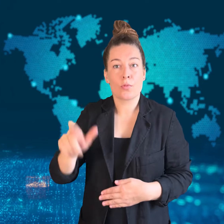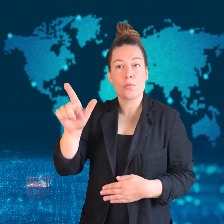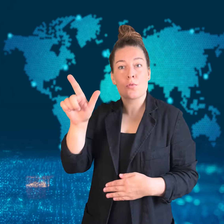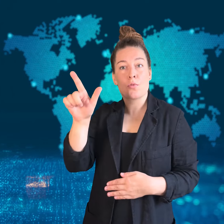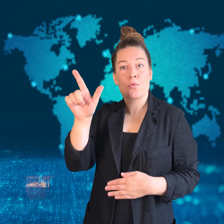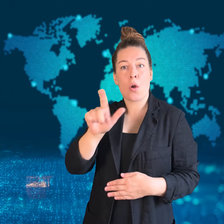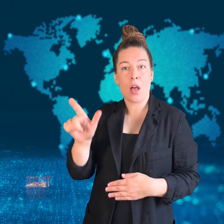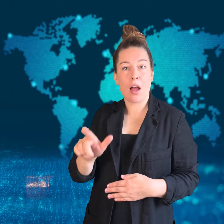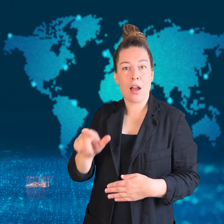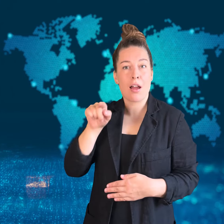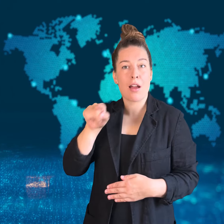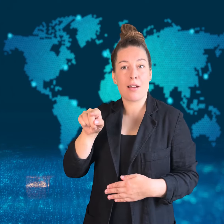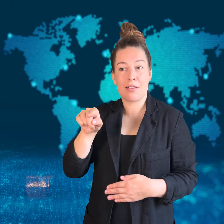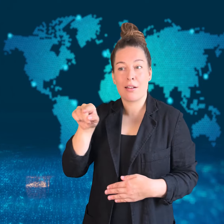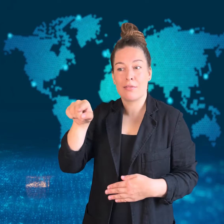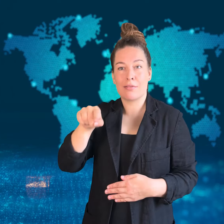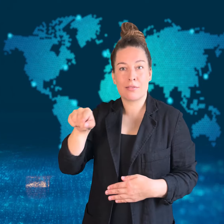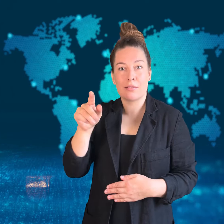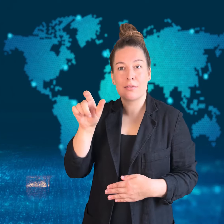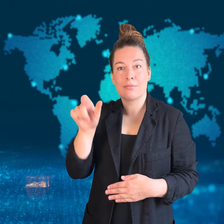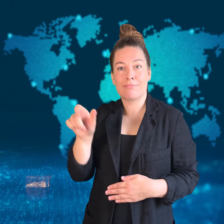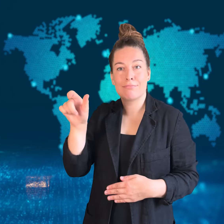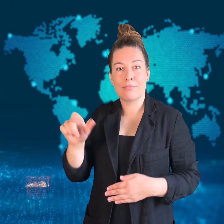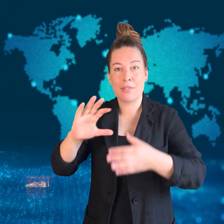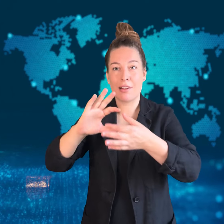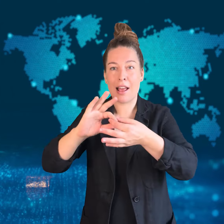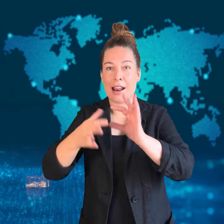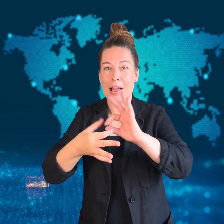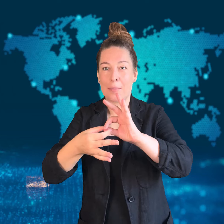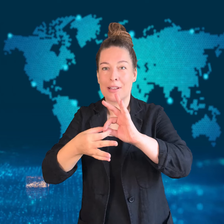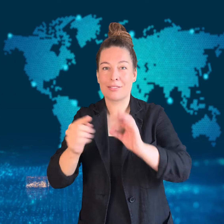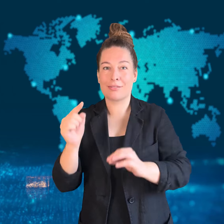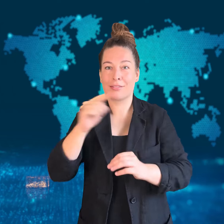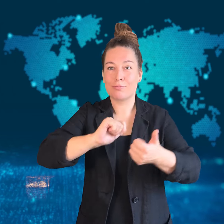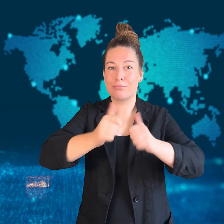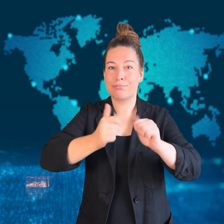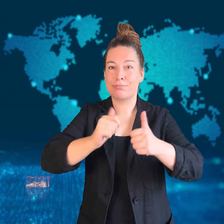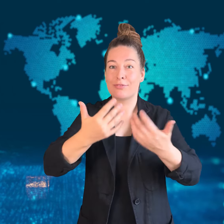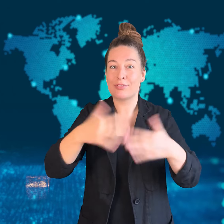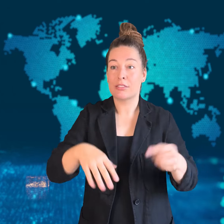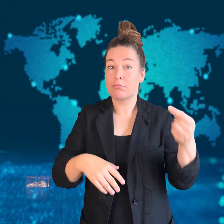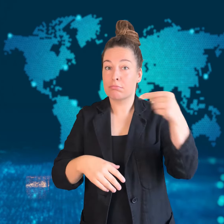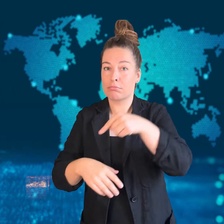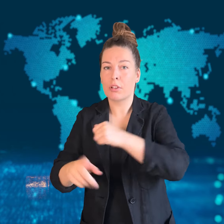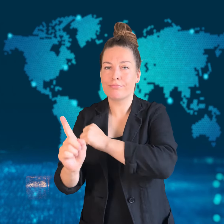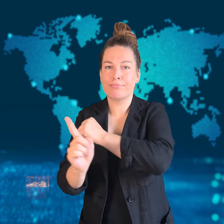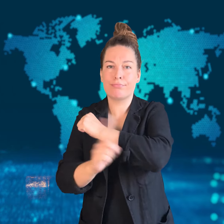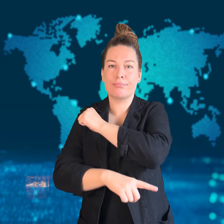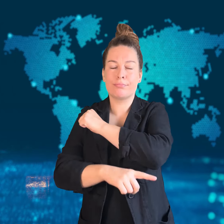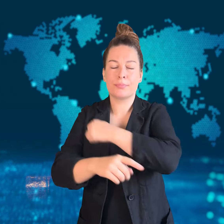Olympians punished